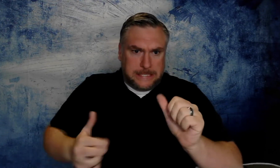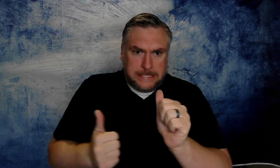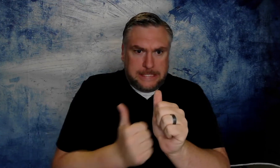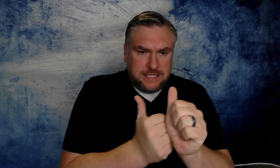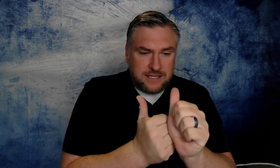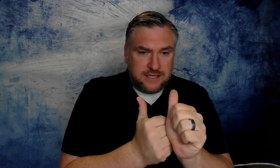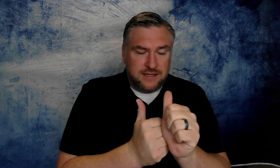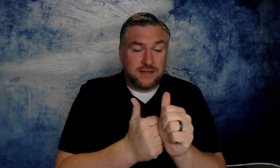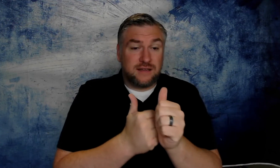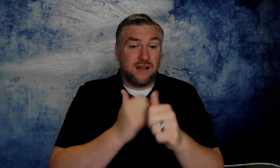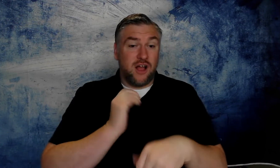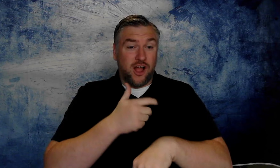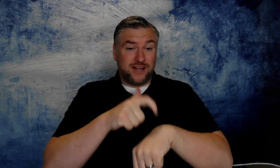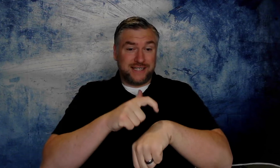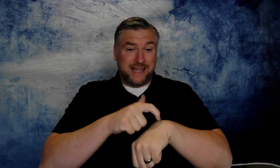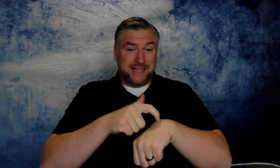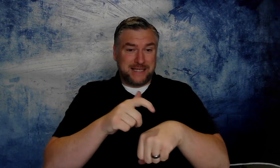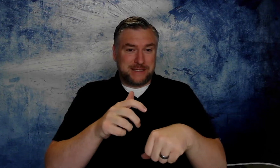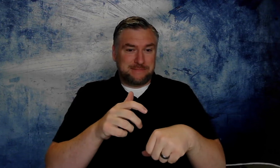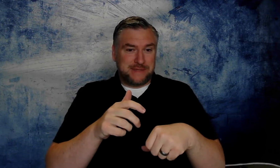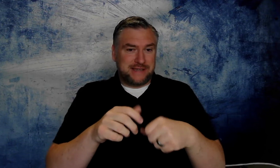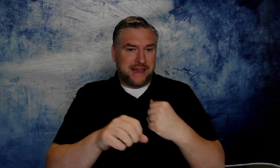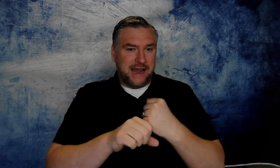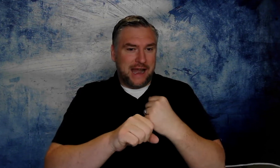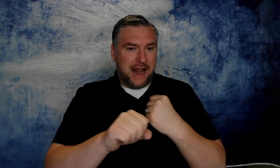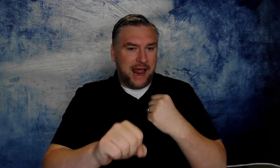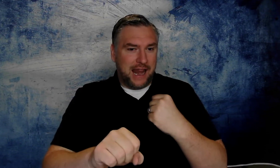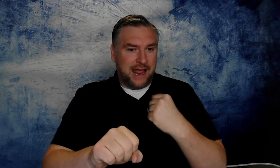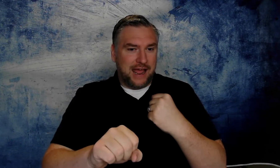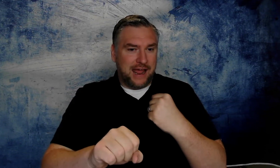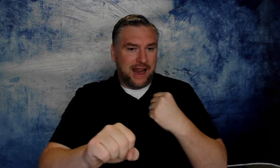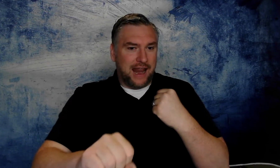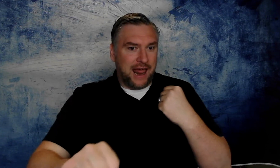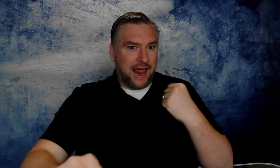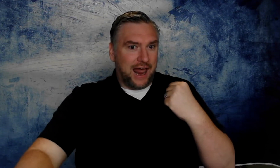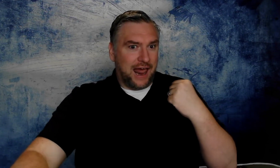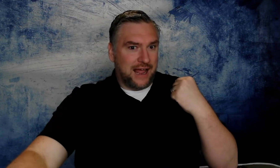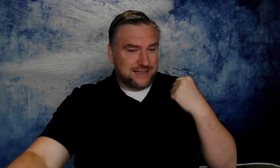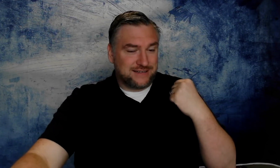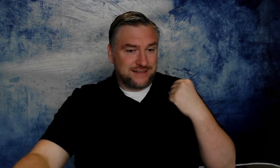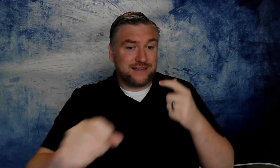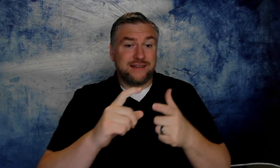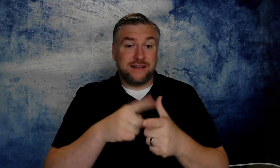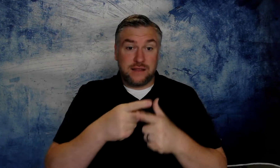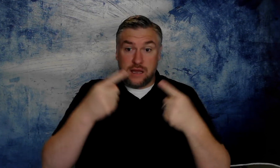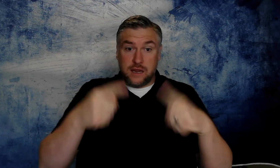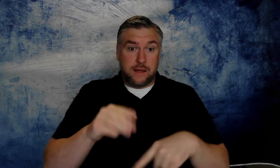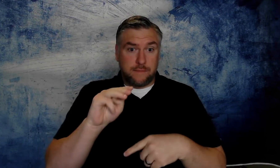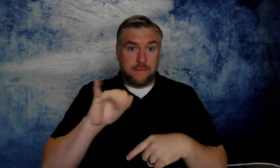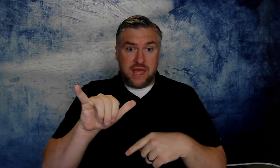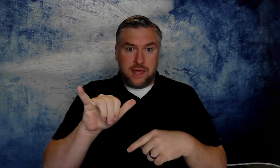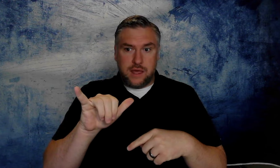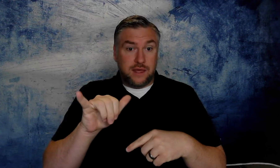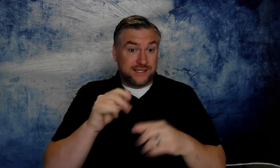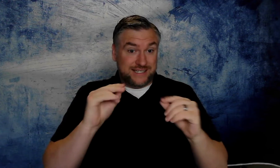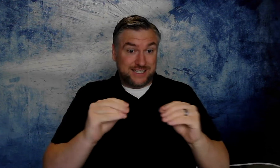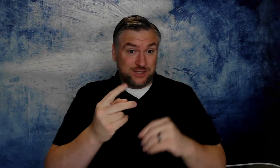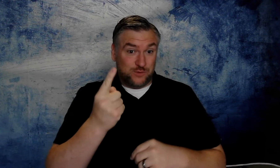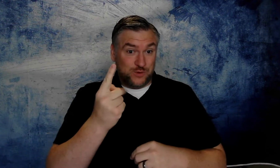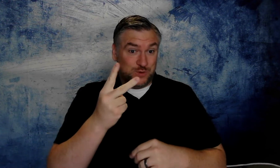to teach and catch them up before we move on, so our time extends a little… or extends a lot!